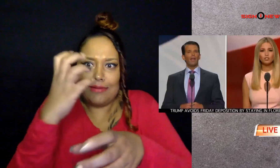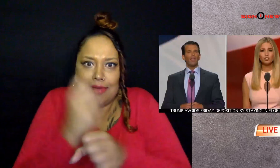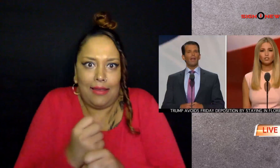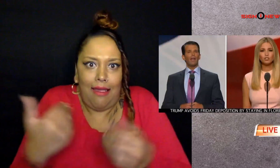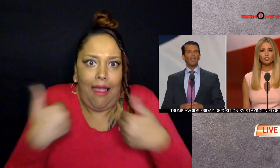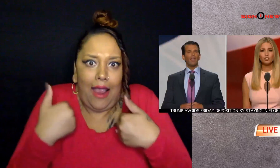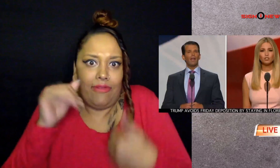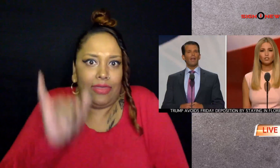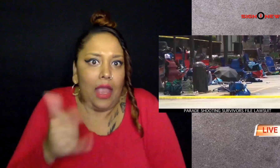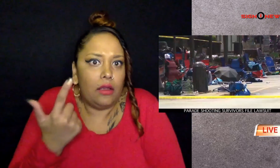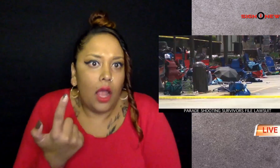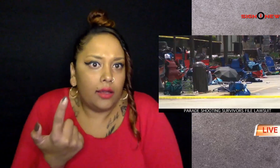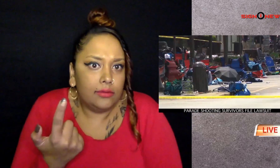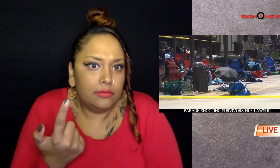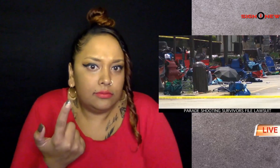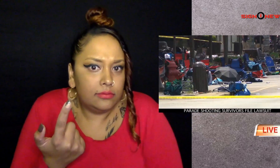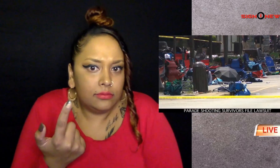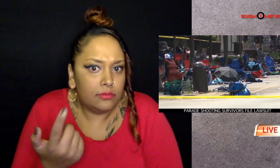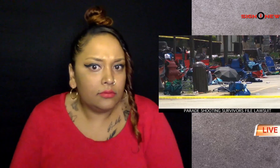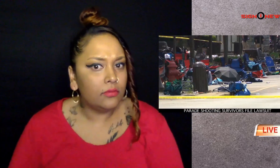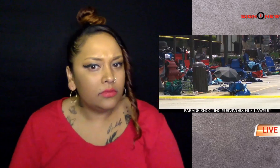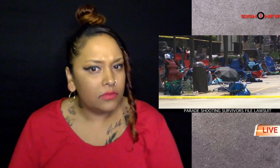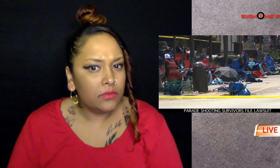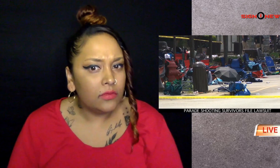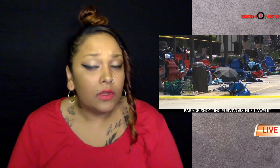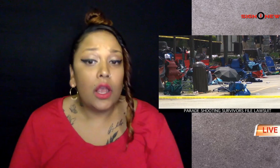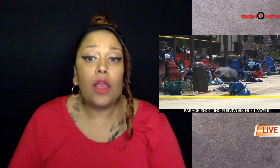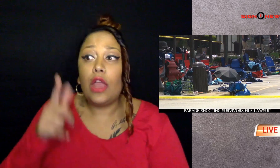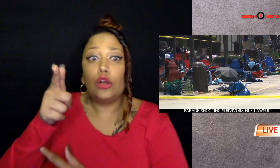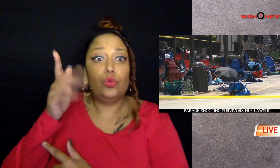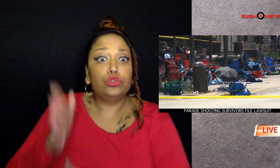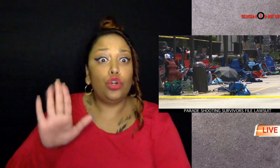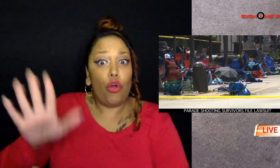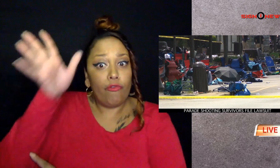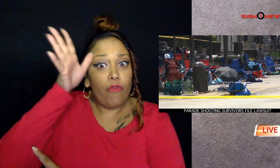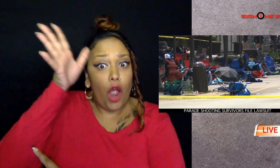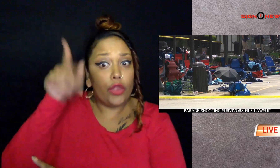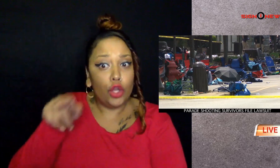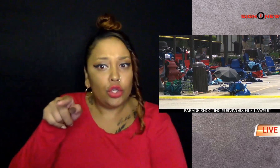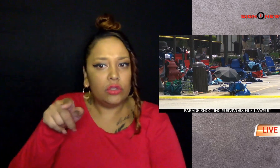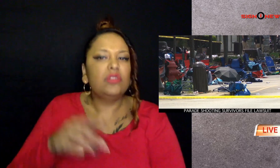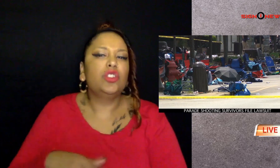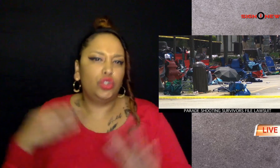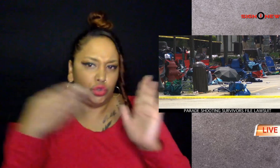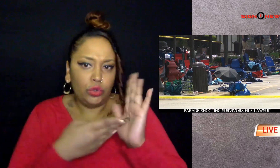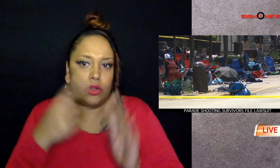despite the fact that it was illegal for him to have it and the shooter's father is being